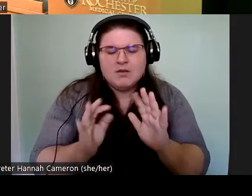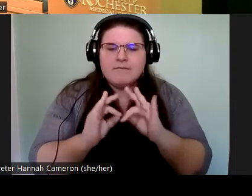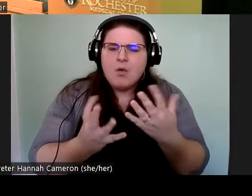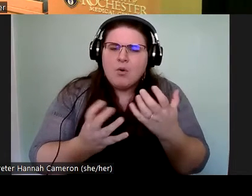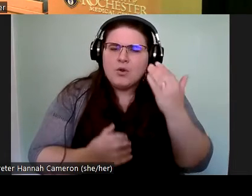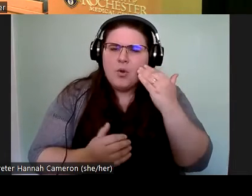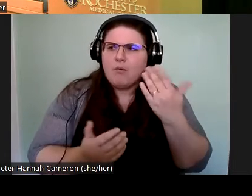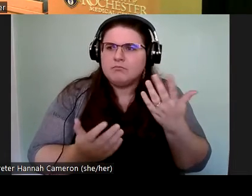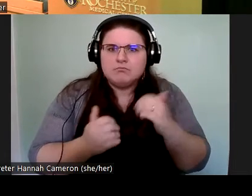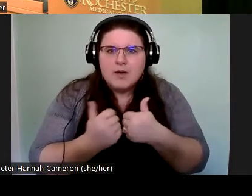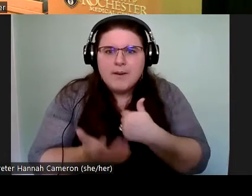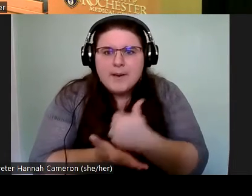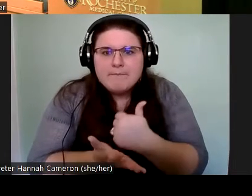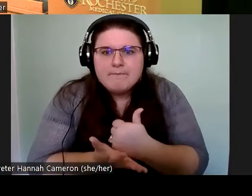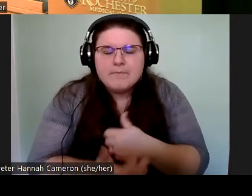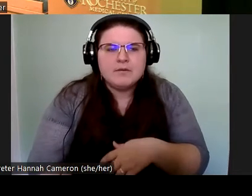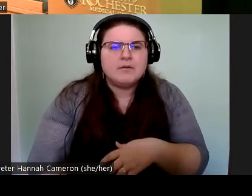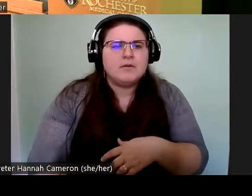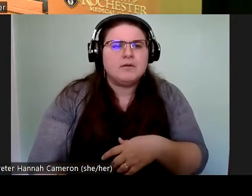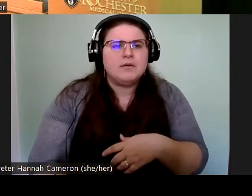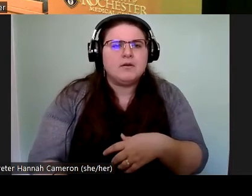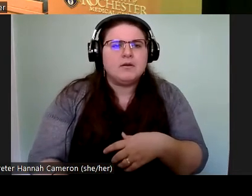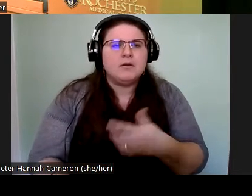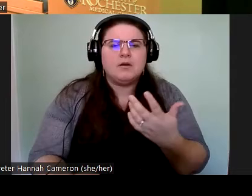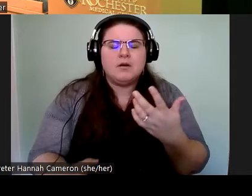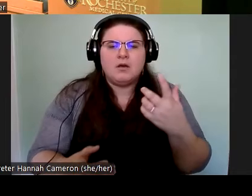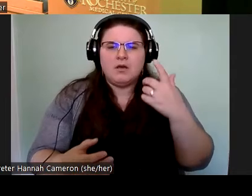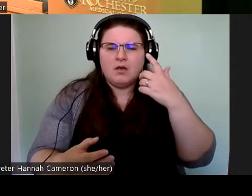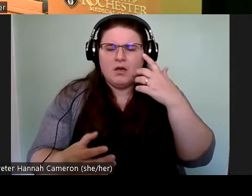want to reduce that kind of confusion about you know so what is schizo effective disorder how